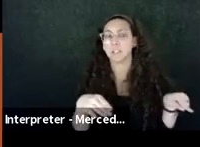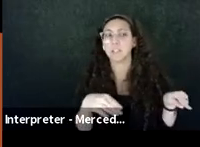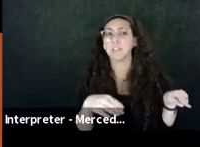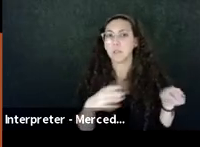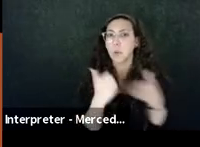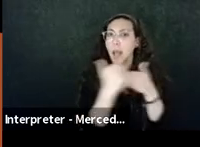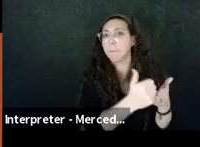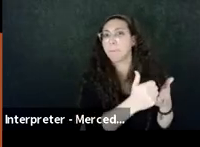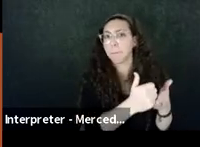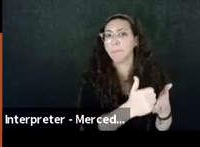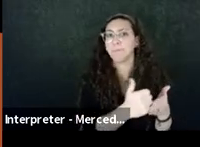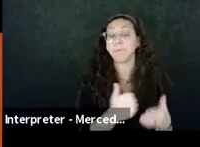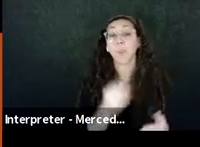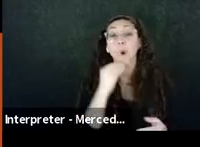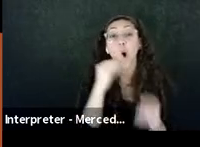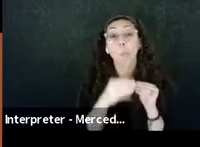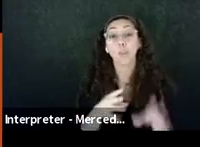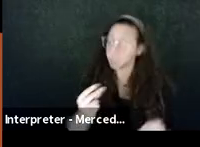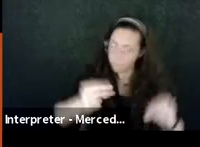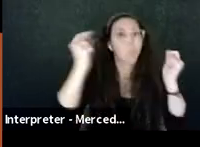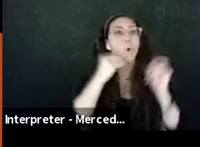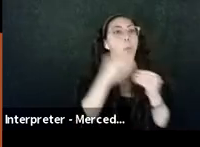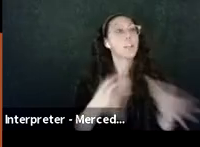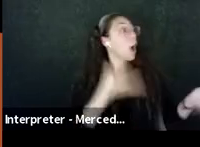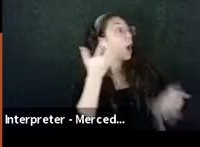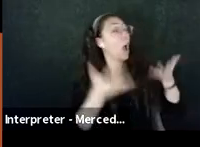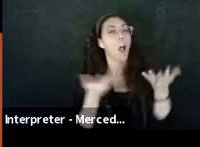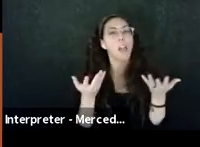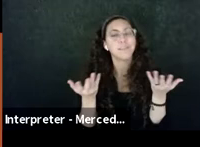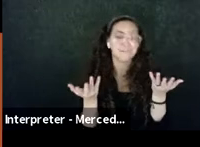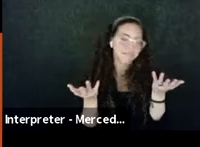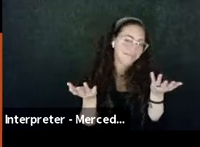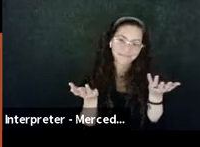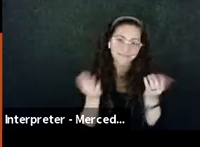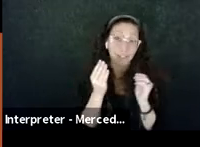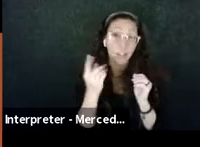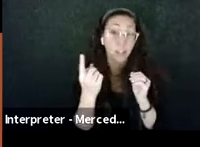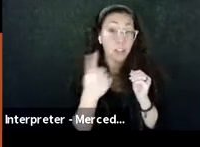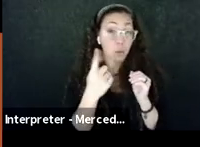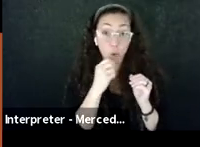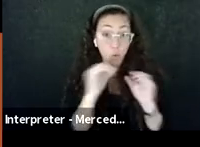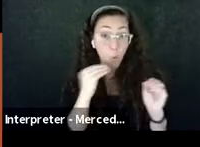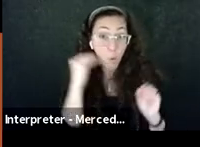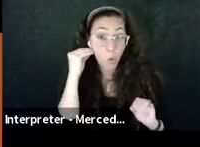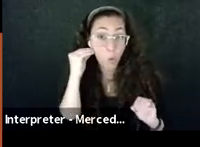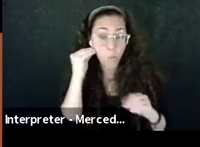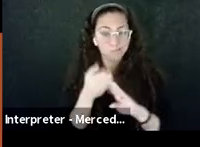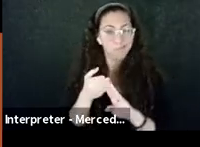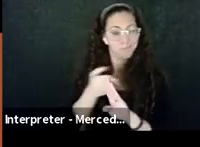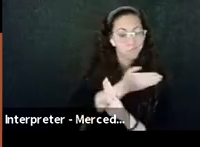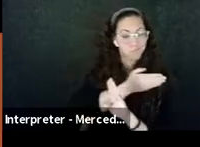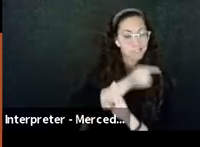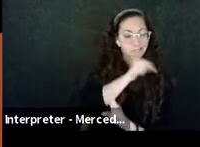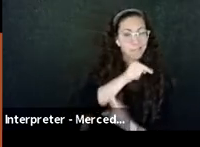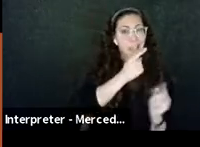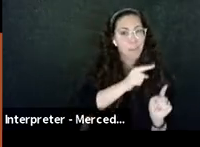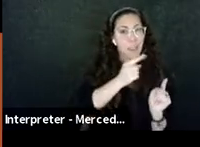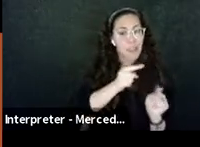Natalie Chavez: Just all of a sudden there were a lot of contributing factors that led to a person becoming homeless. So we are going to need these service providers in the community.